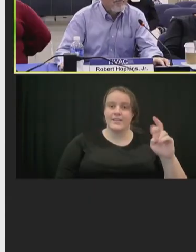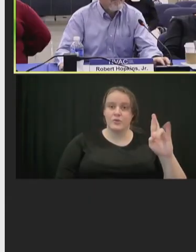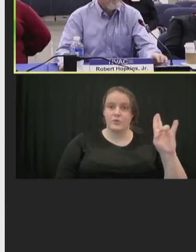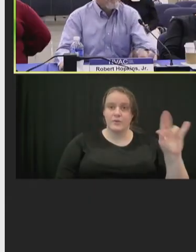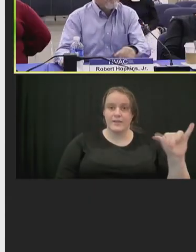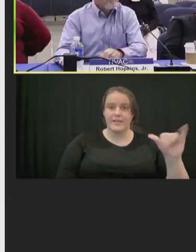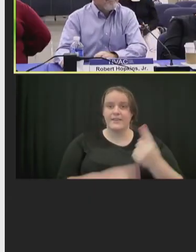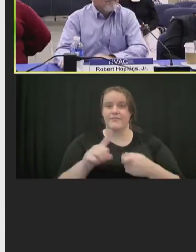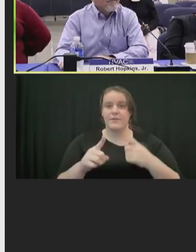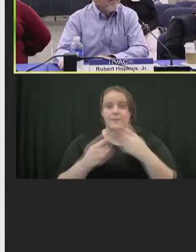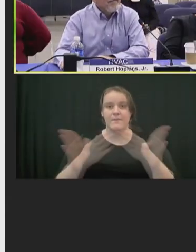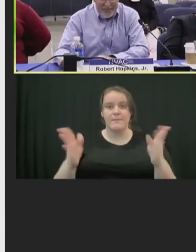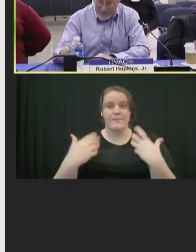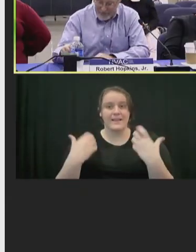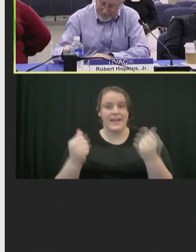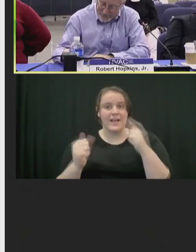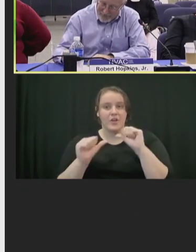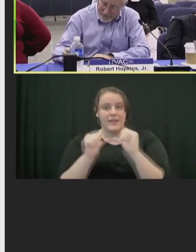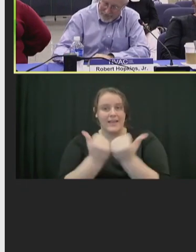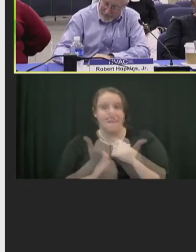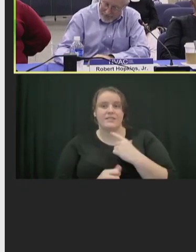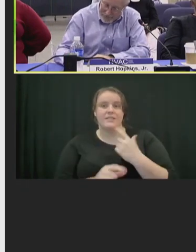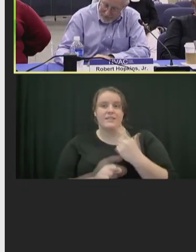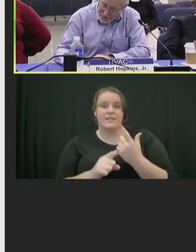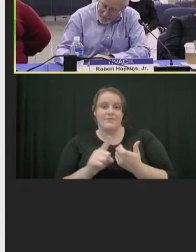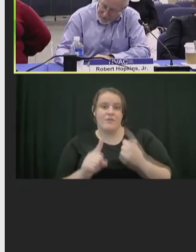Erin Henry: Great. Good afternoon, everyone. Thank you for having me.